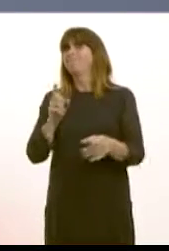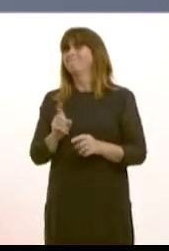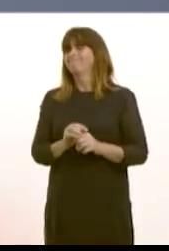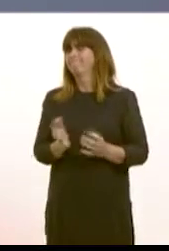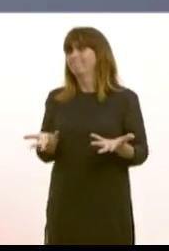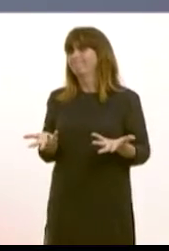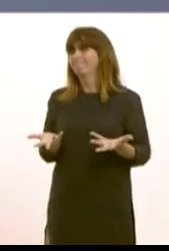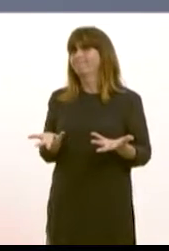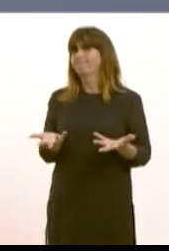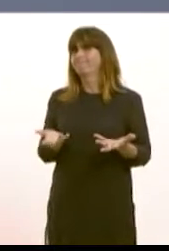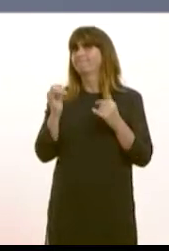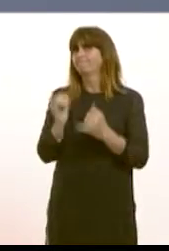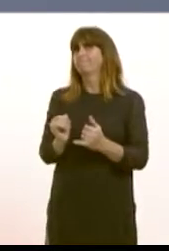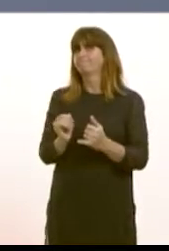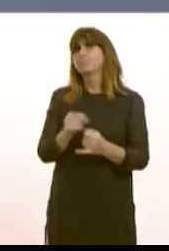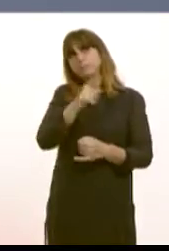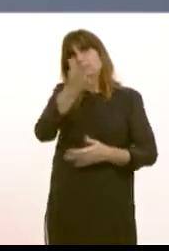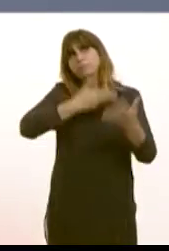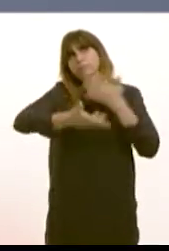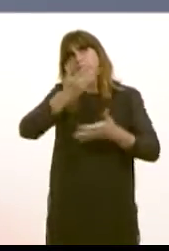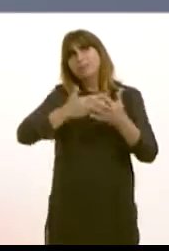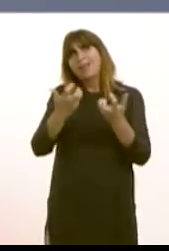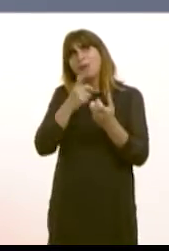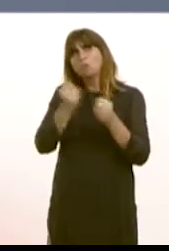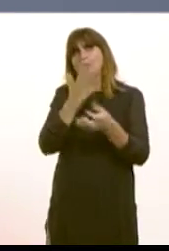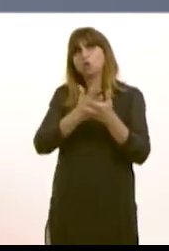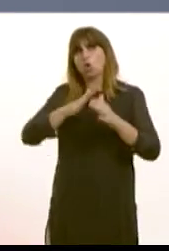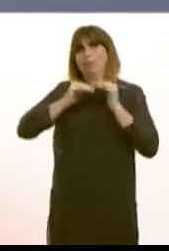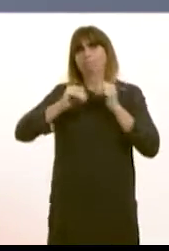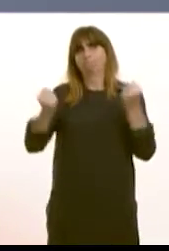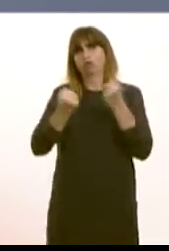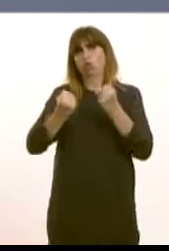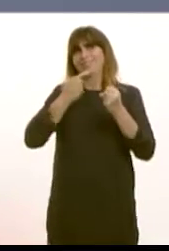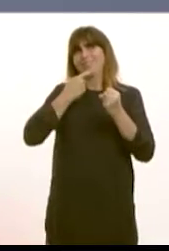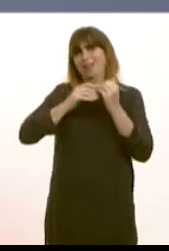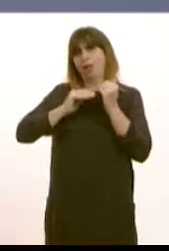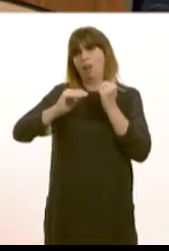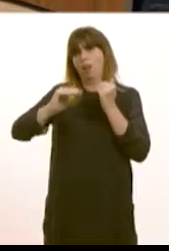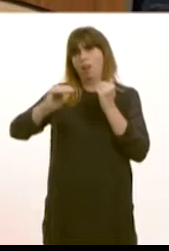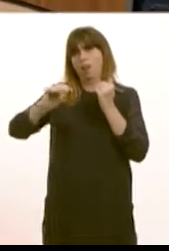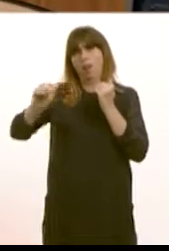so can you tell us specifically what youíre doing to assist stability in the Welsh steel supply chain? Thank you.